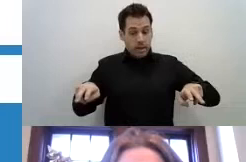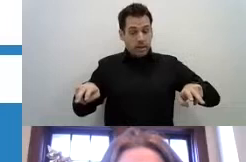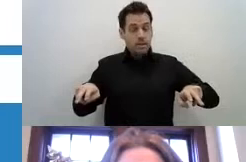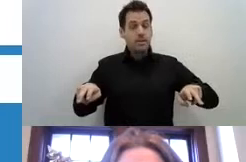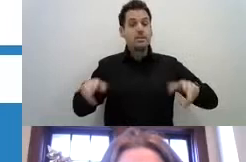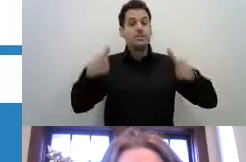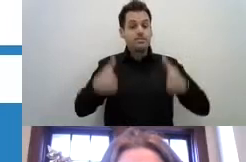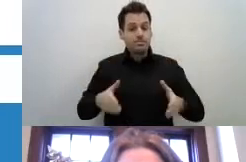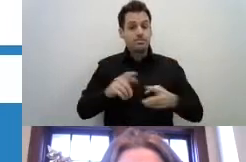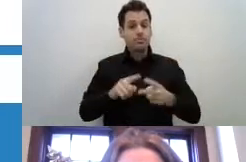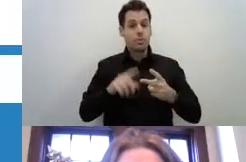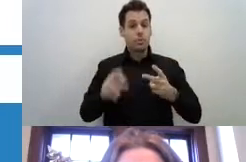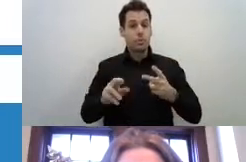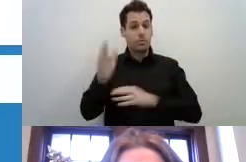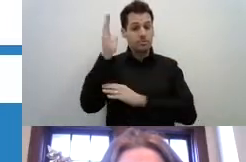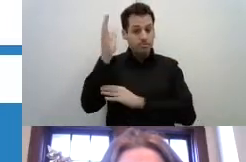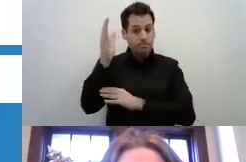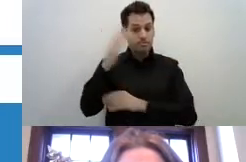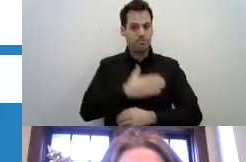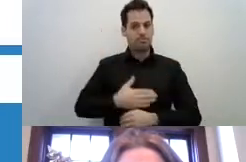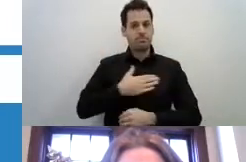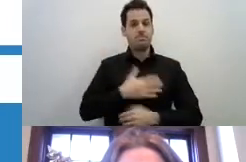um we just ask that you type them in the chat box below